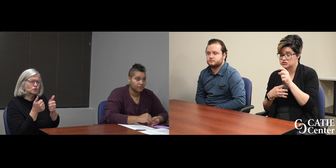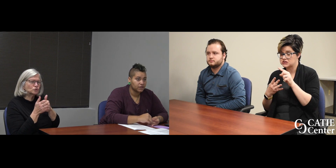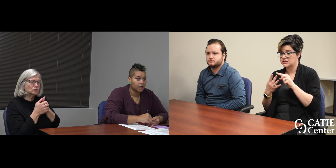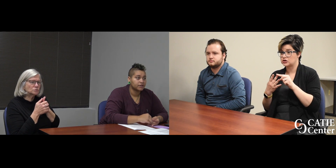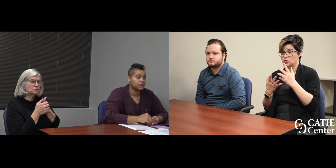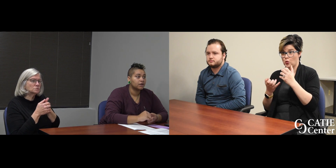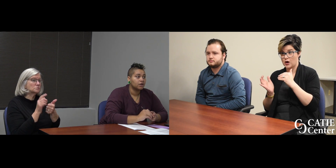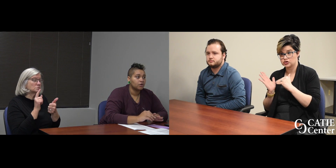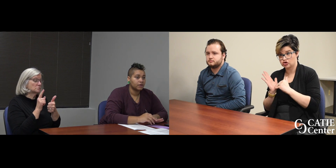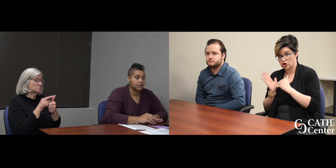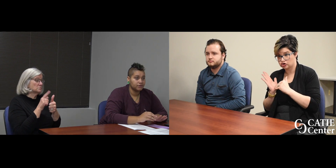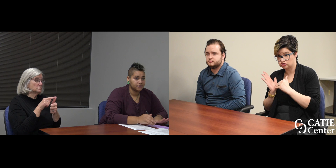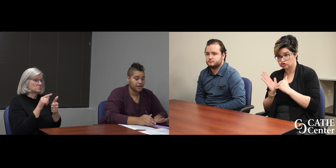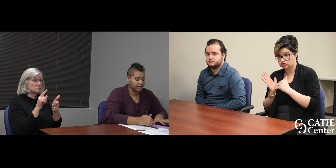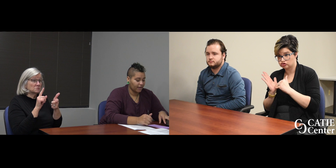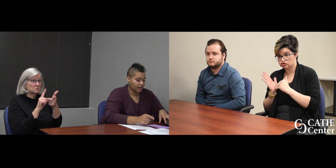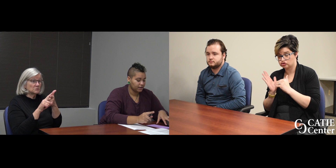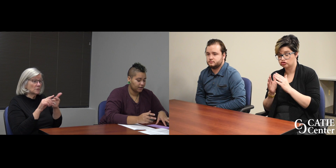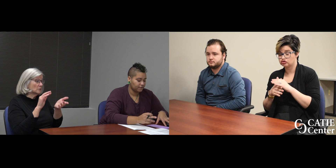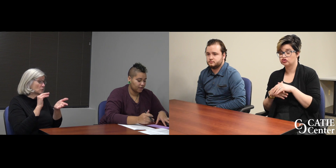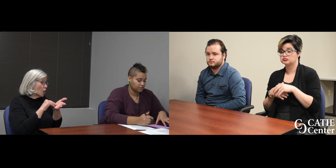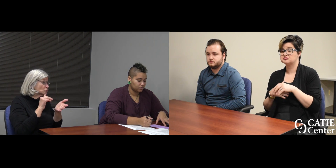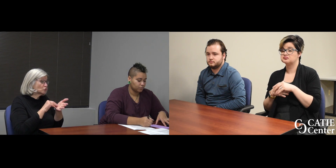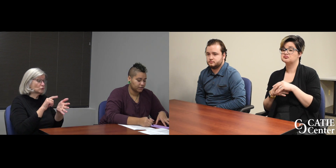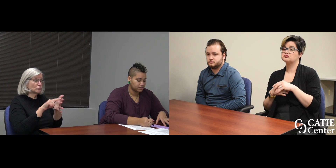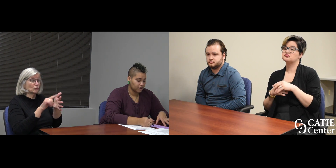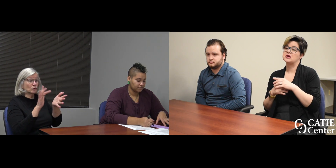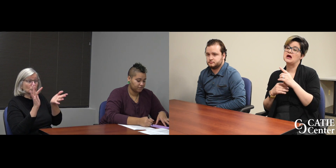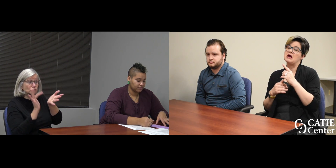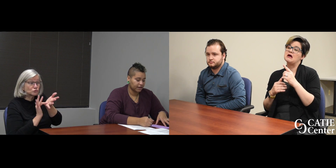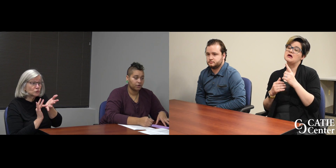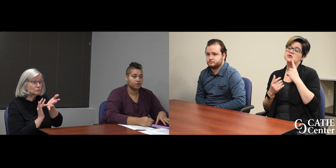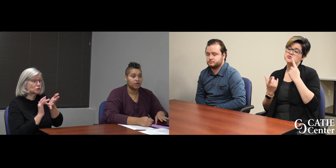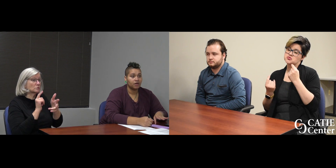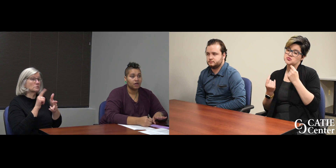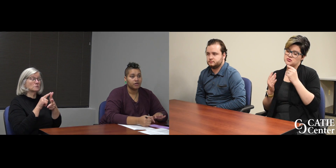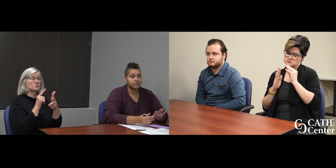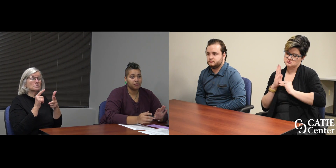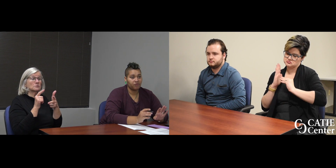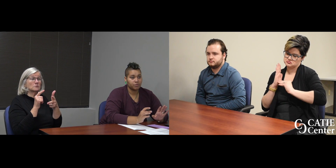Do you want the doctor ... can decide that, and then we can start filling out some forms